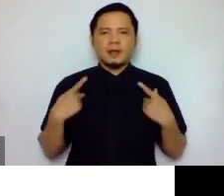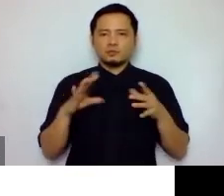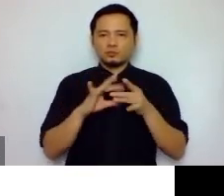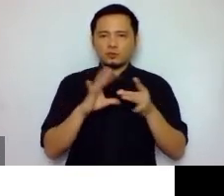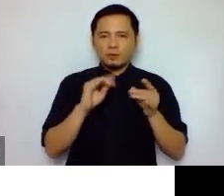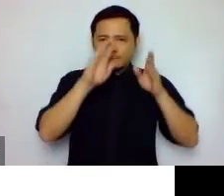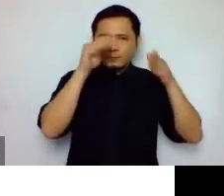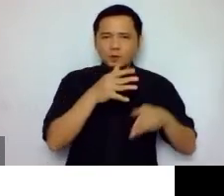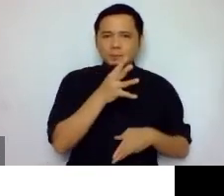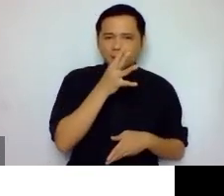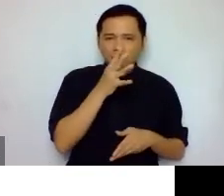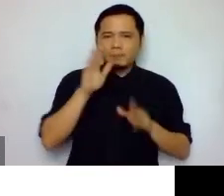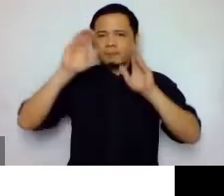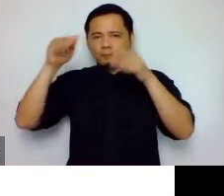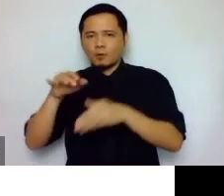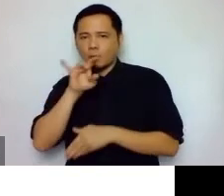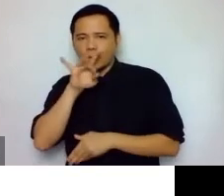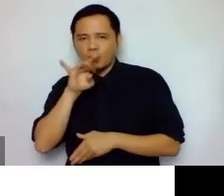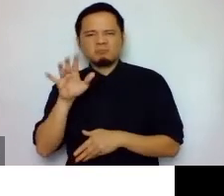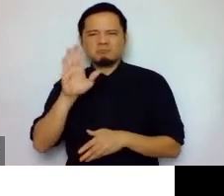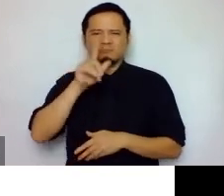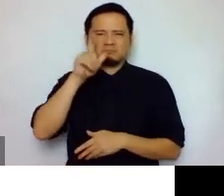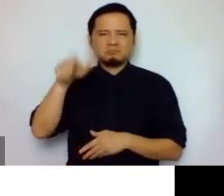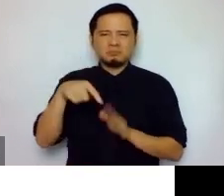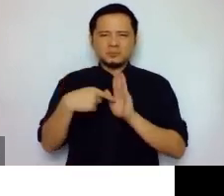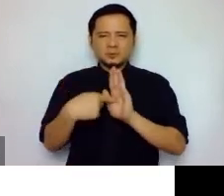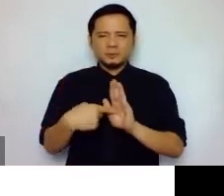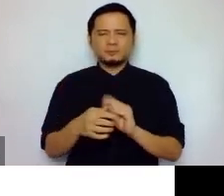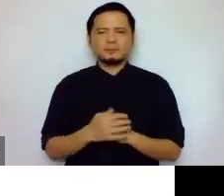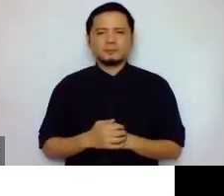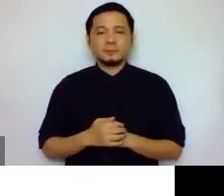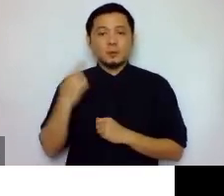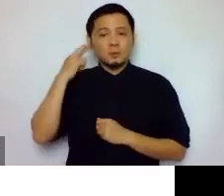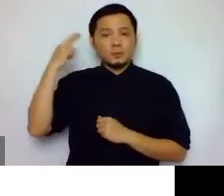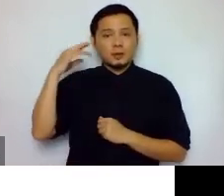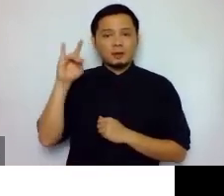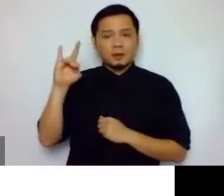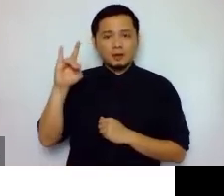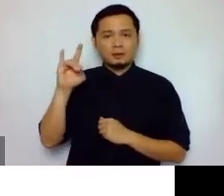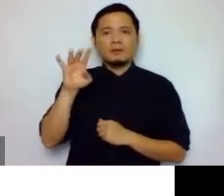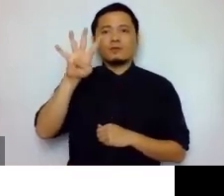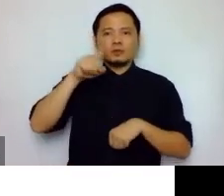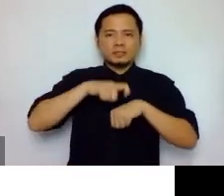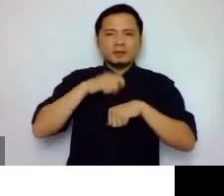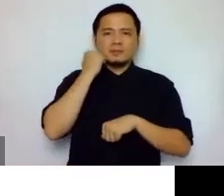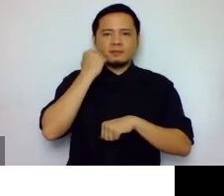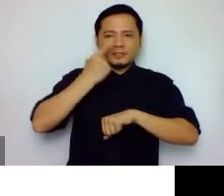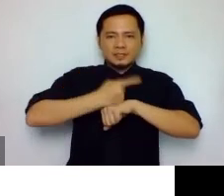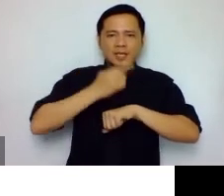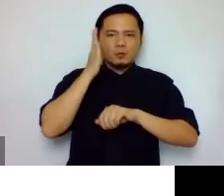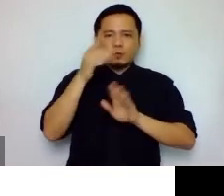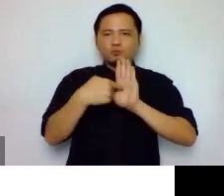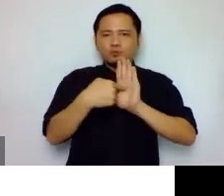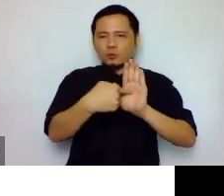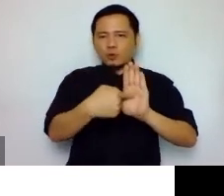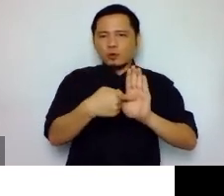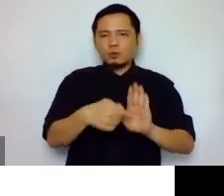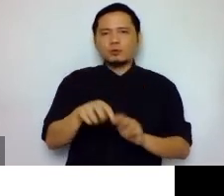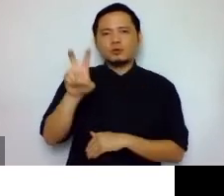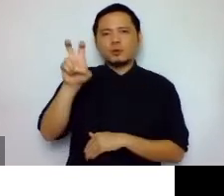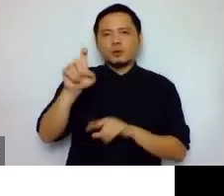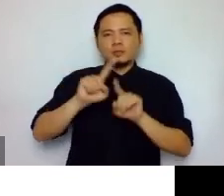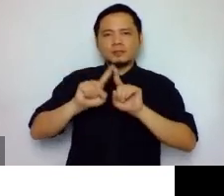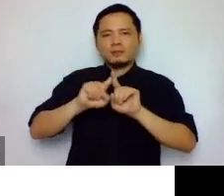Instead, let me share our radio ad and this is gonna play four times a day in about 200 KBP radio stations.